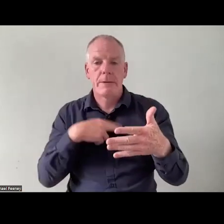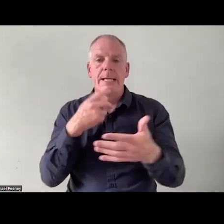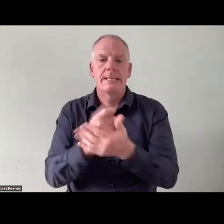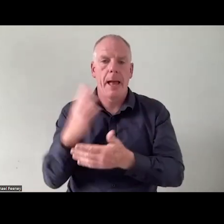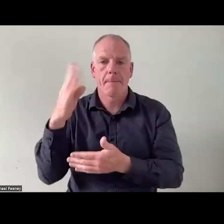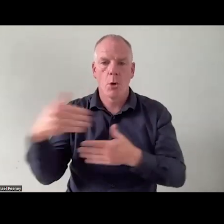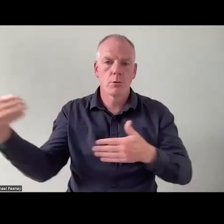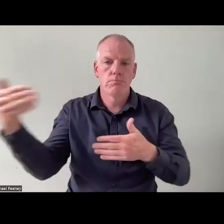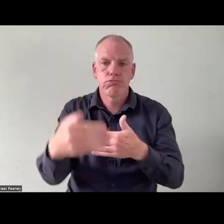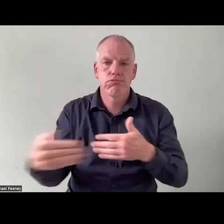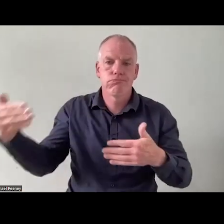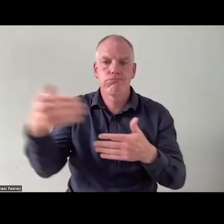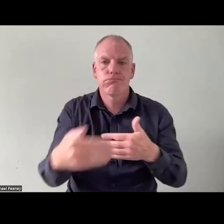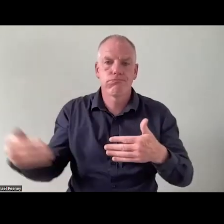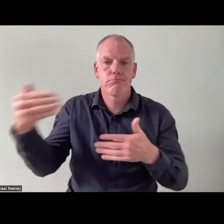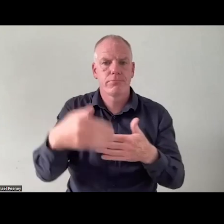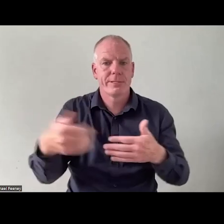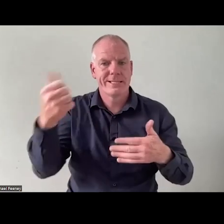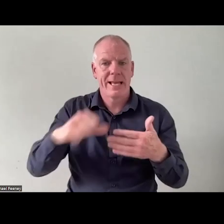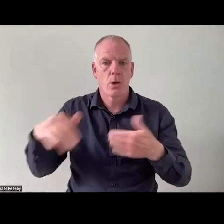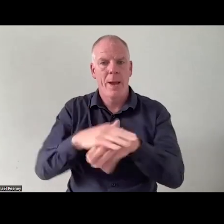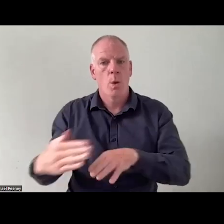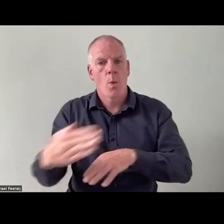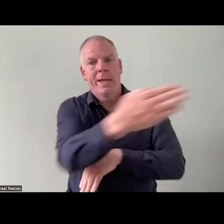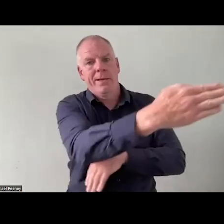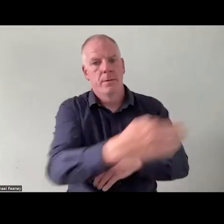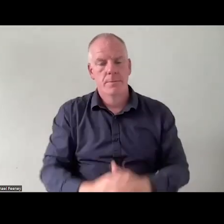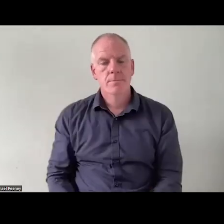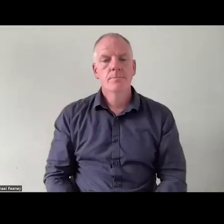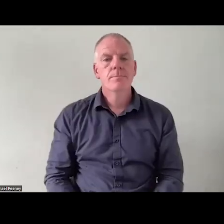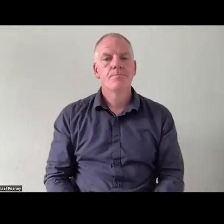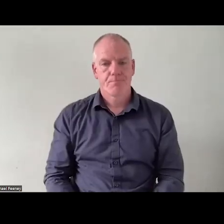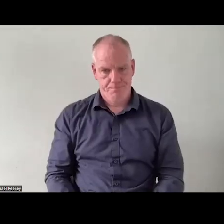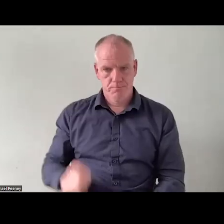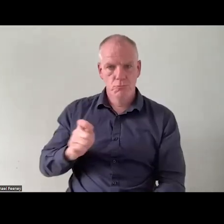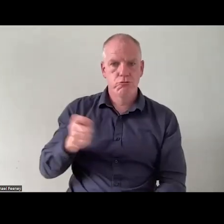for the next buses and their destination. So, the transport authority in Barcelona was so impressed